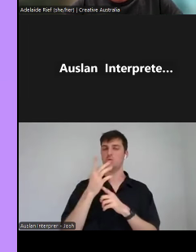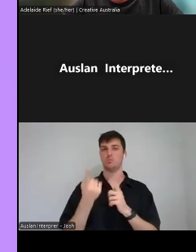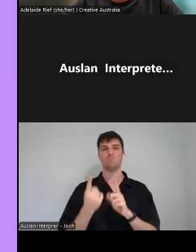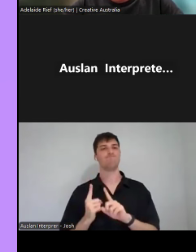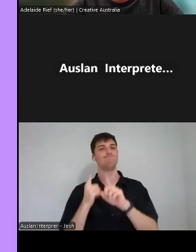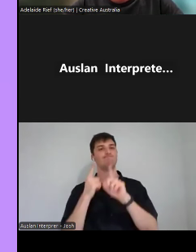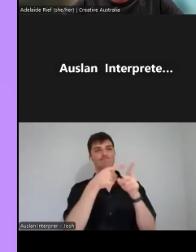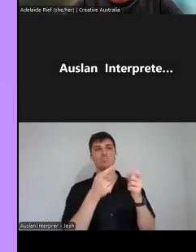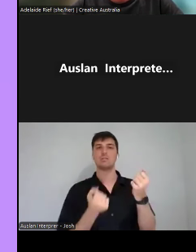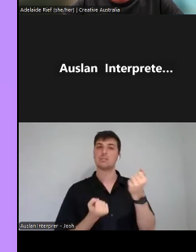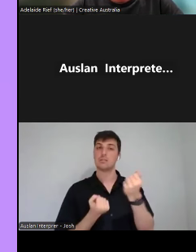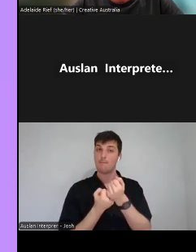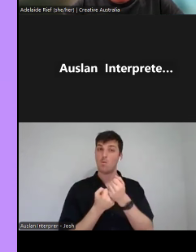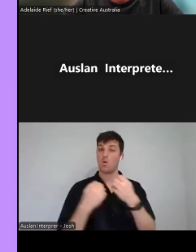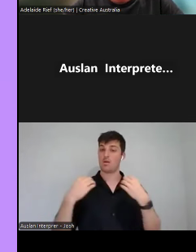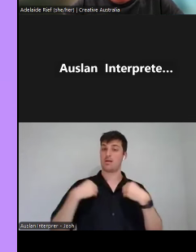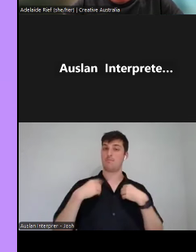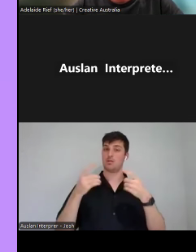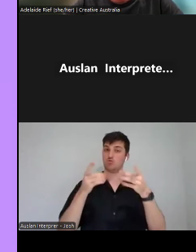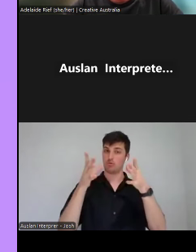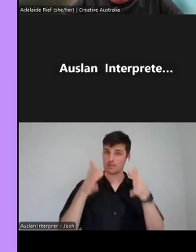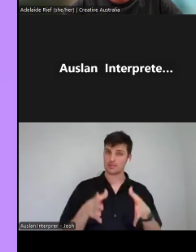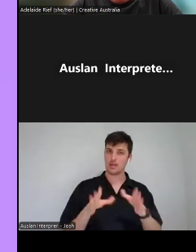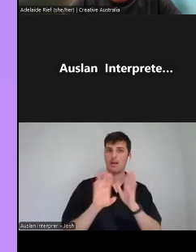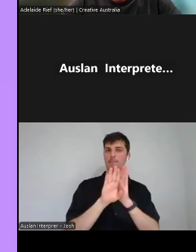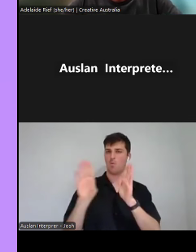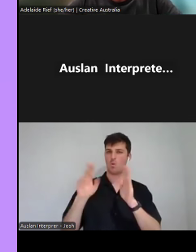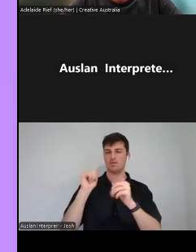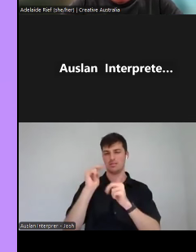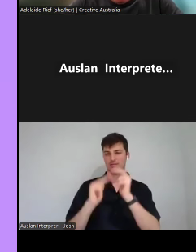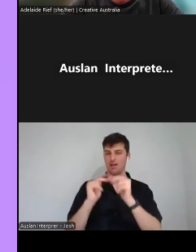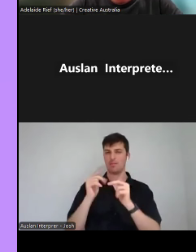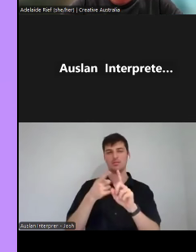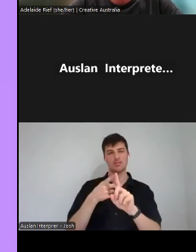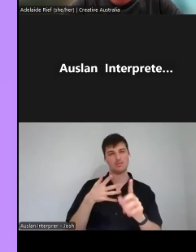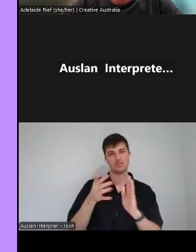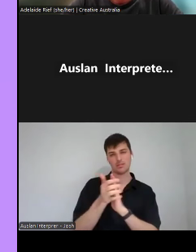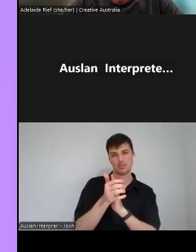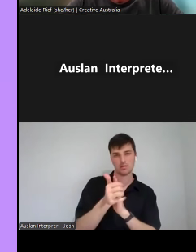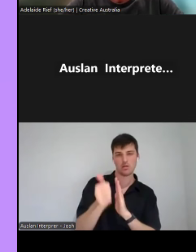your company directors and your Board to develop a very particular set of skills and experience,